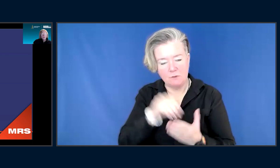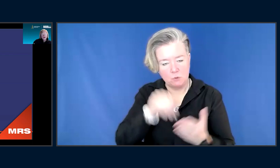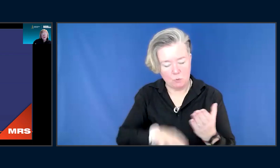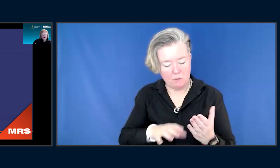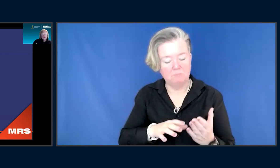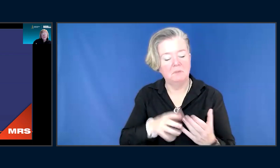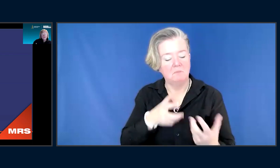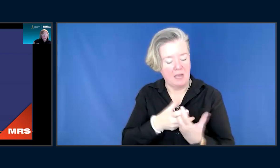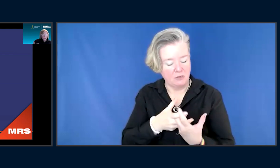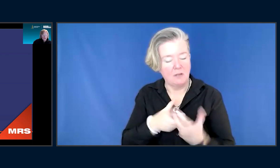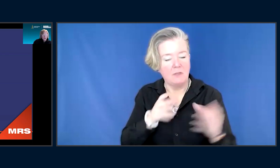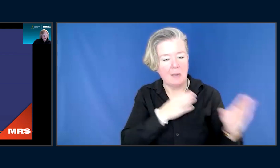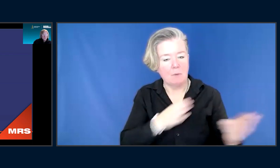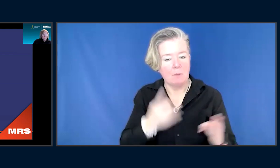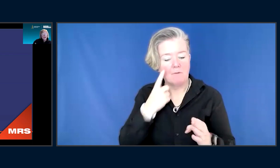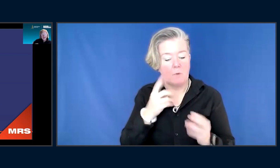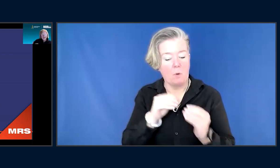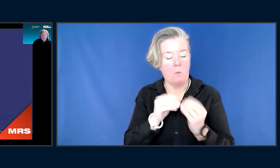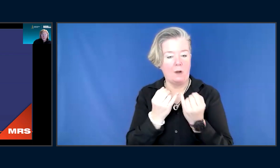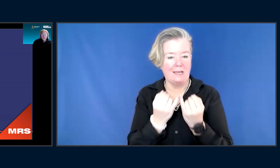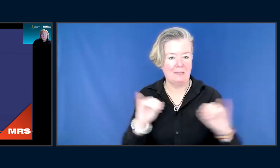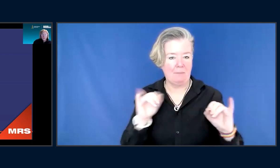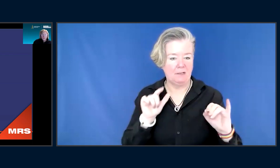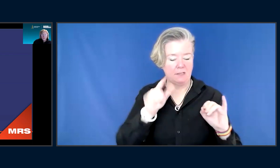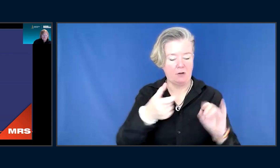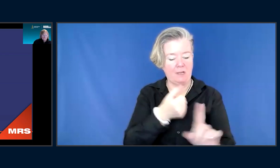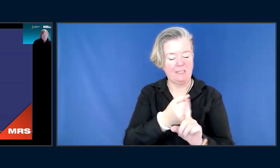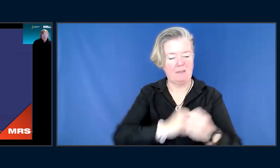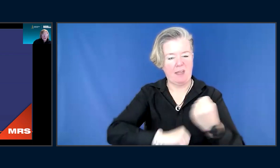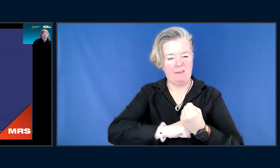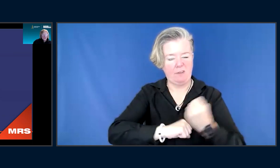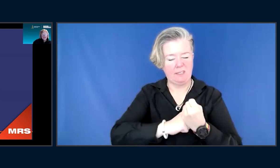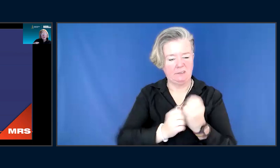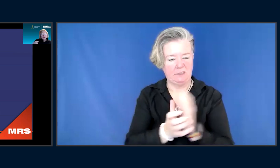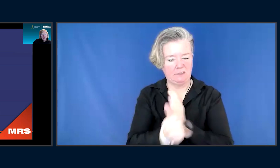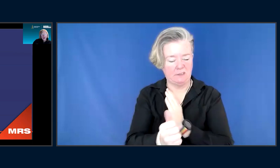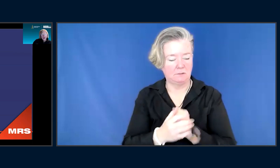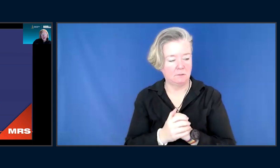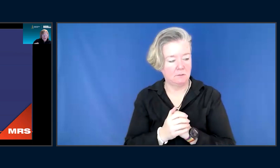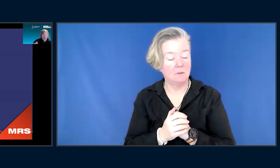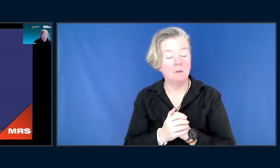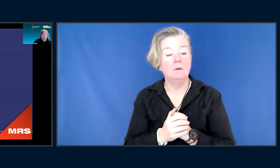of the student. And they prepare for greater independence and self-advocacy.